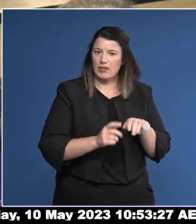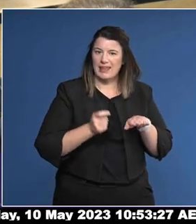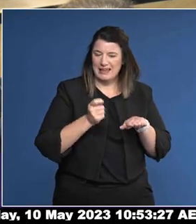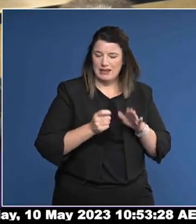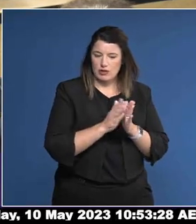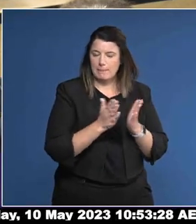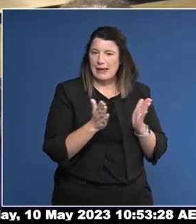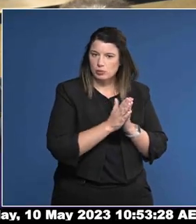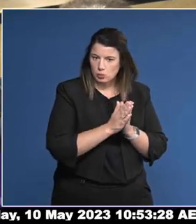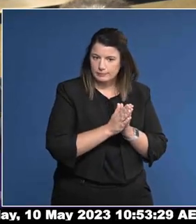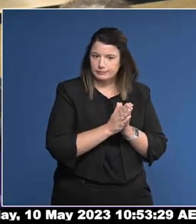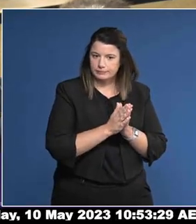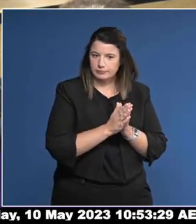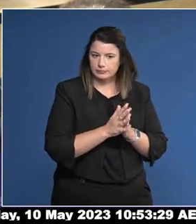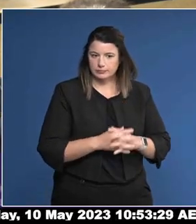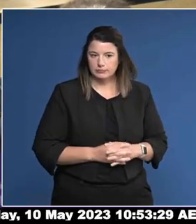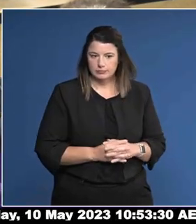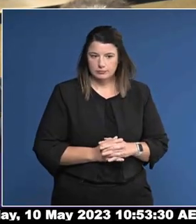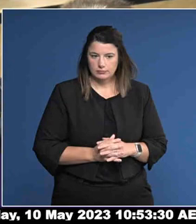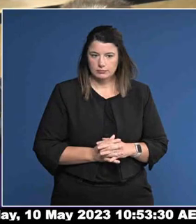I'll simply identify it at this moment and read it out.